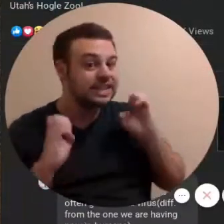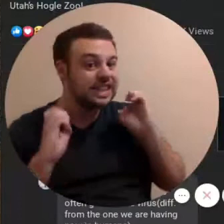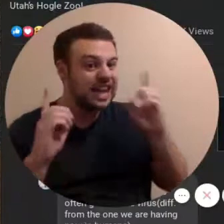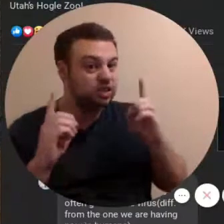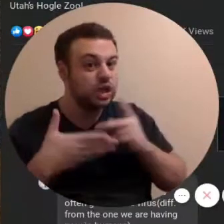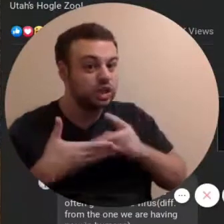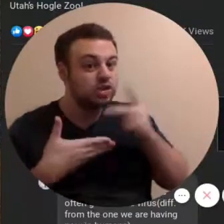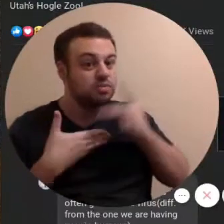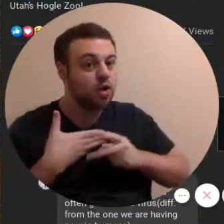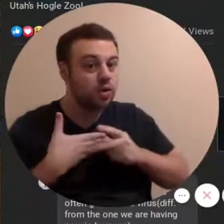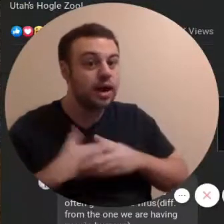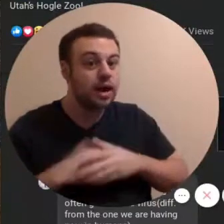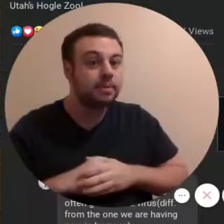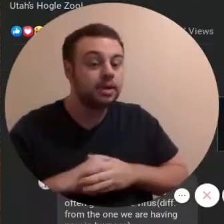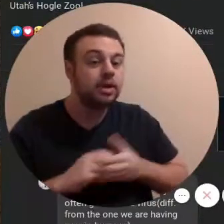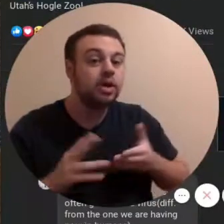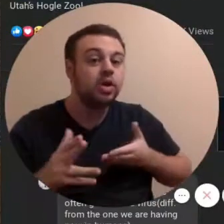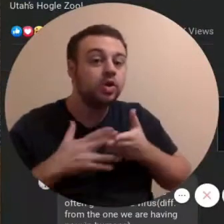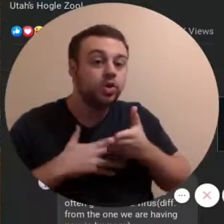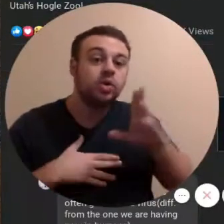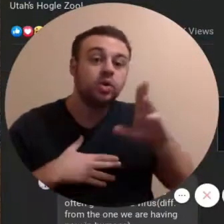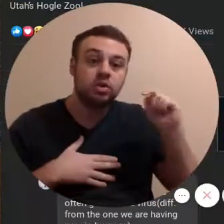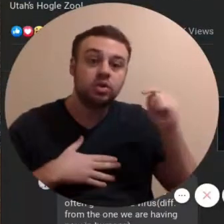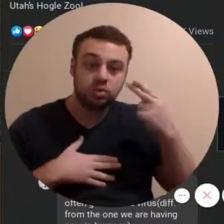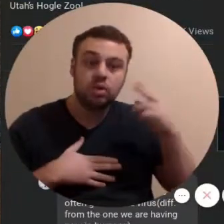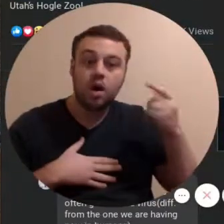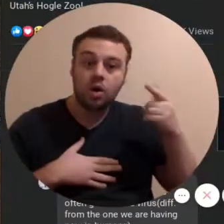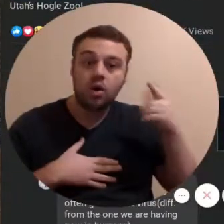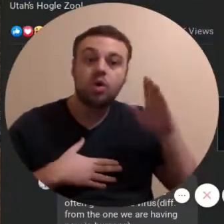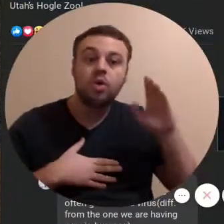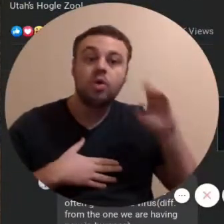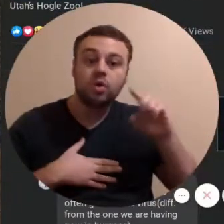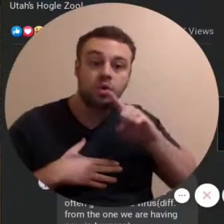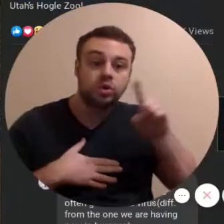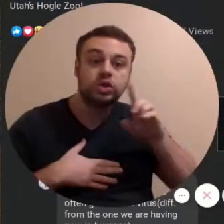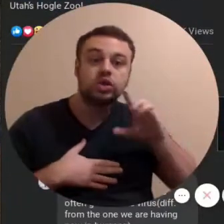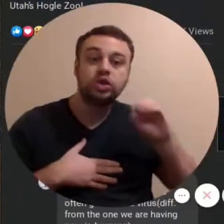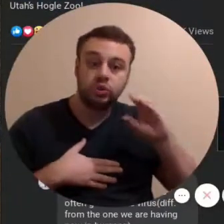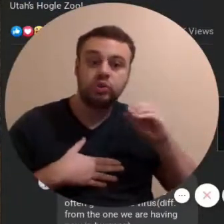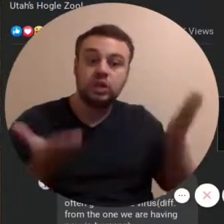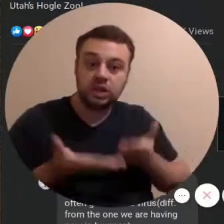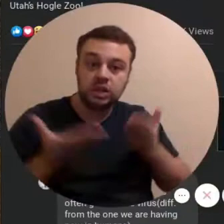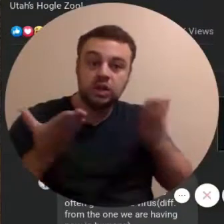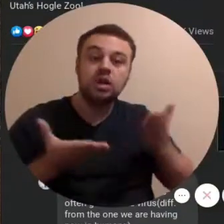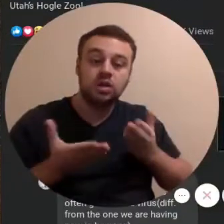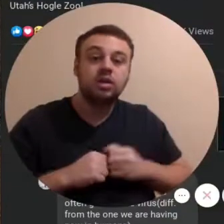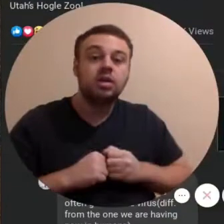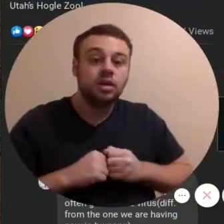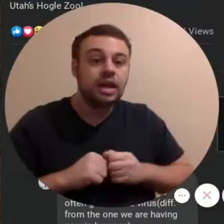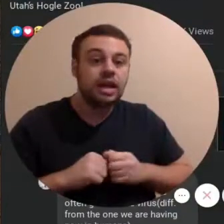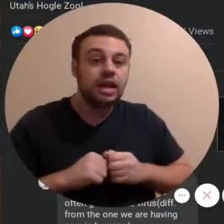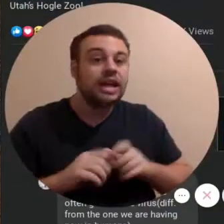the Utah's Hogle Zoo, and the Division of Wildlife Services-who takes care of- they oversee all the animals